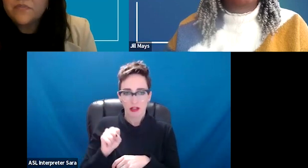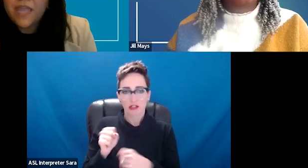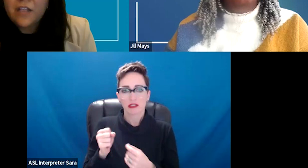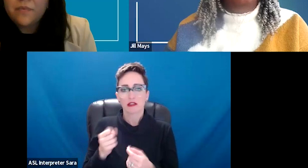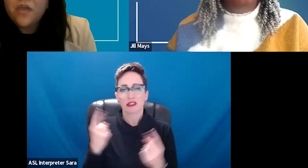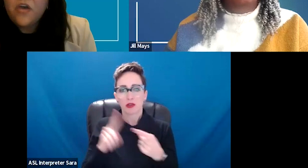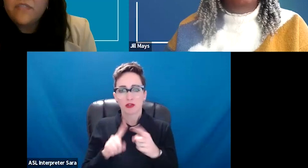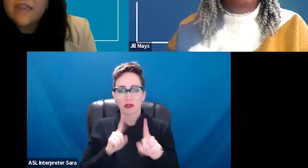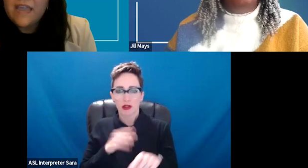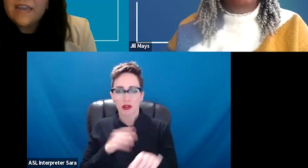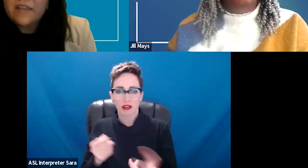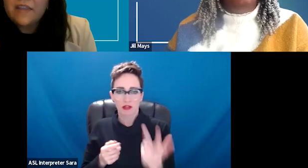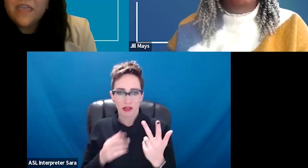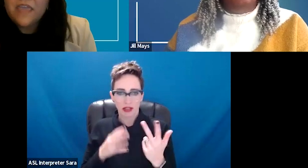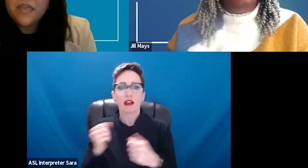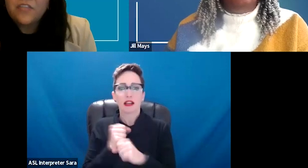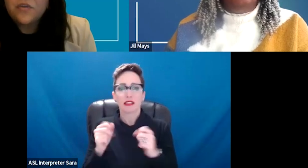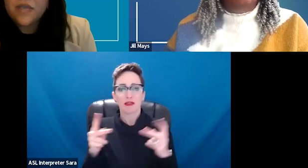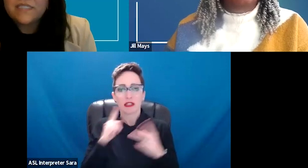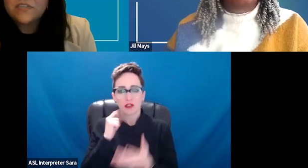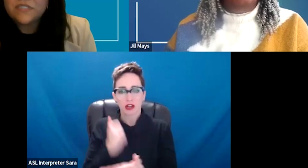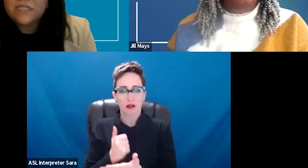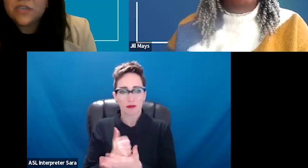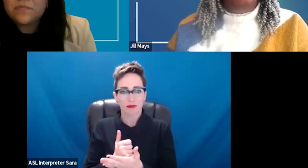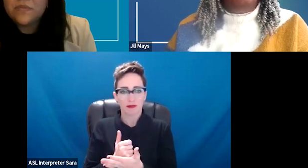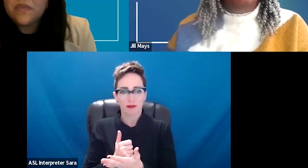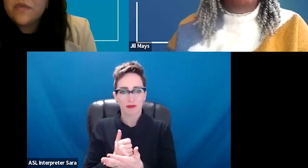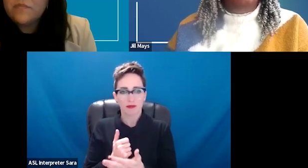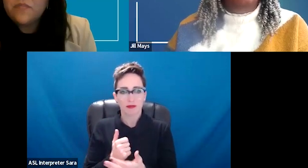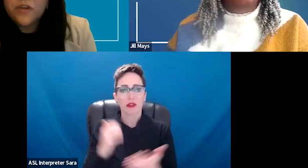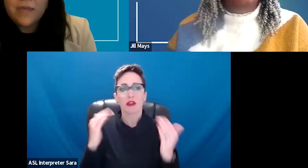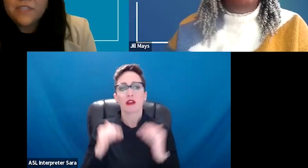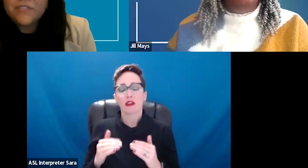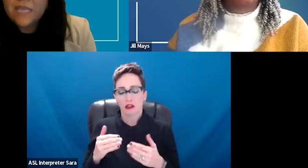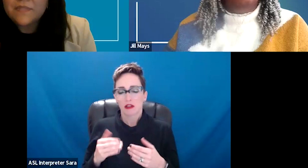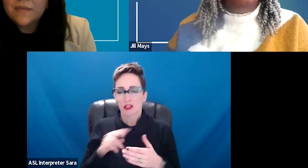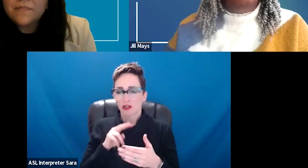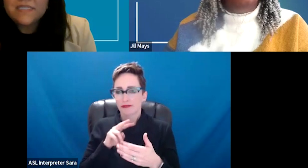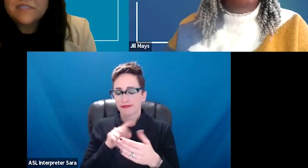for help) of the 988 Behavioral Health Crisis Continuum. Before coming to SAMHSA, Mrs.